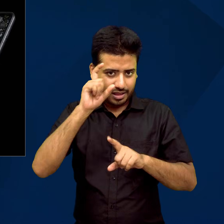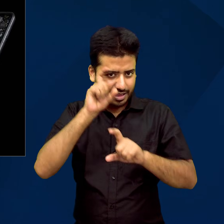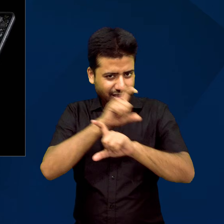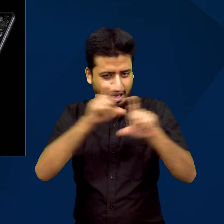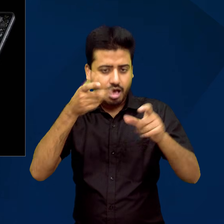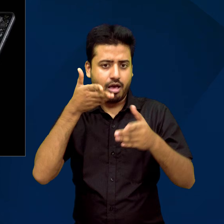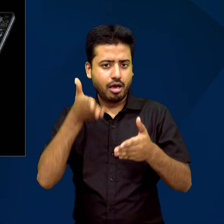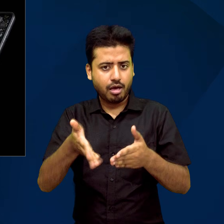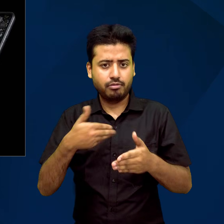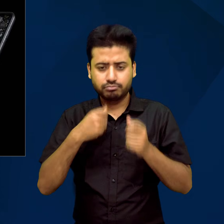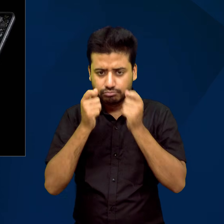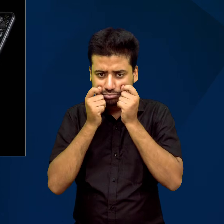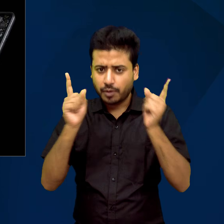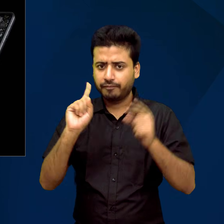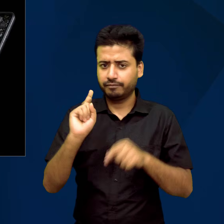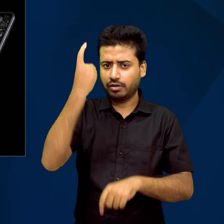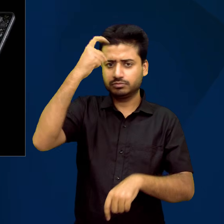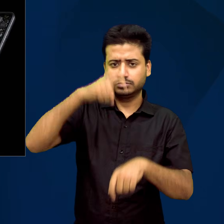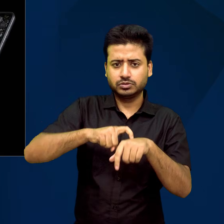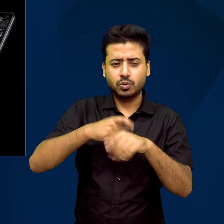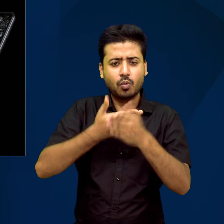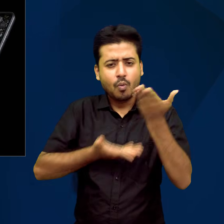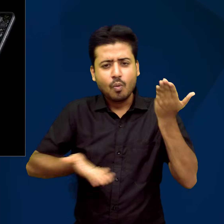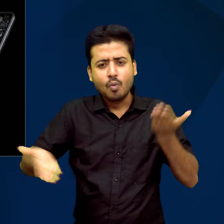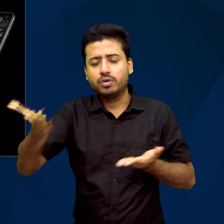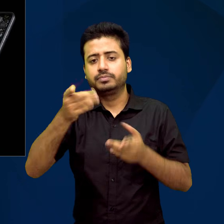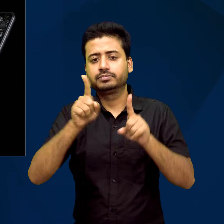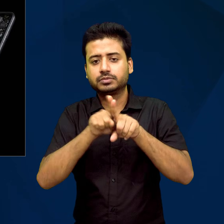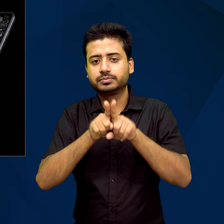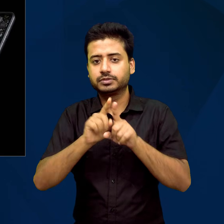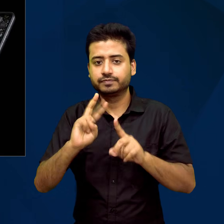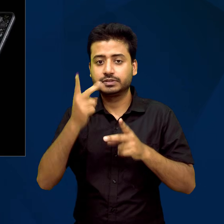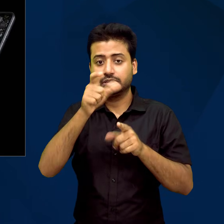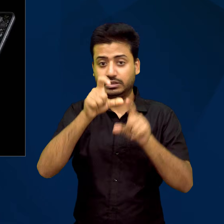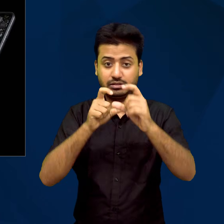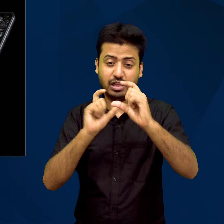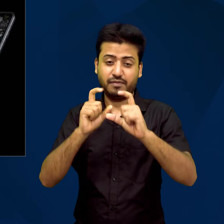While they power entirely different parts of our modern lives, both household batteries and